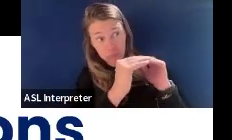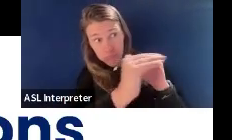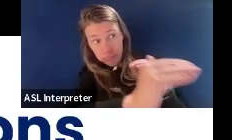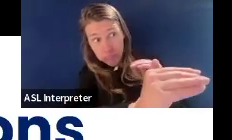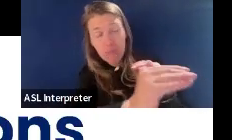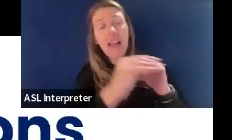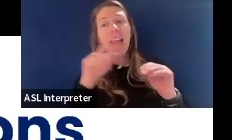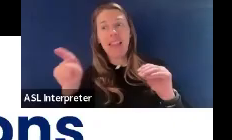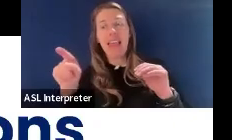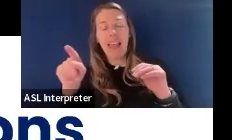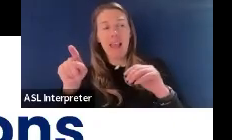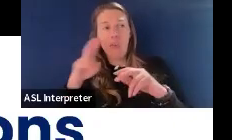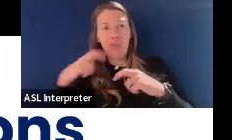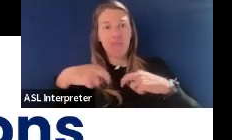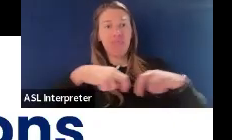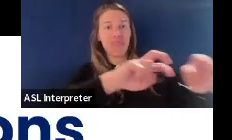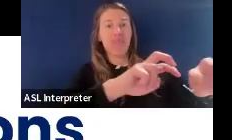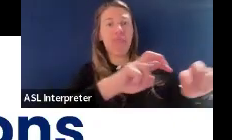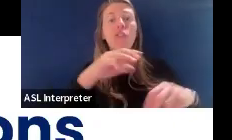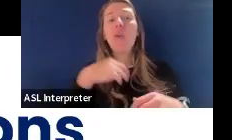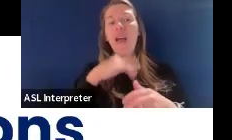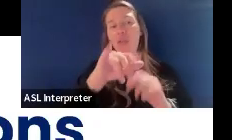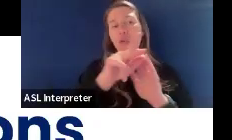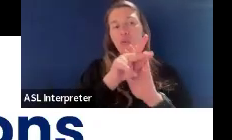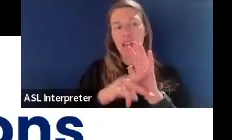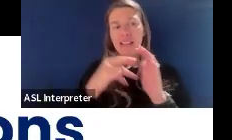But the specifics of that and these other policies are still being worked out.